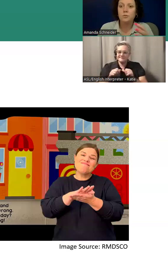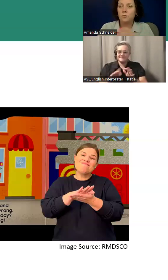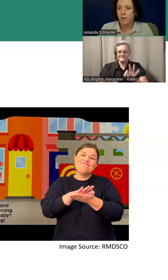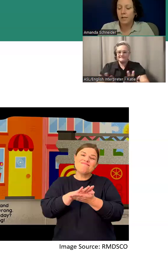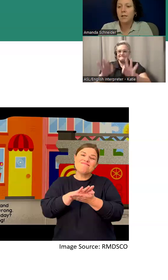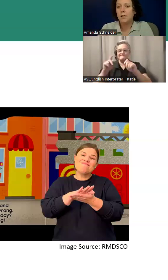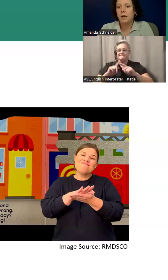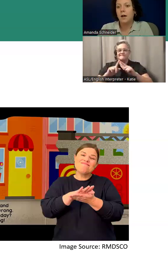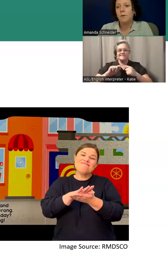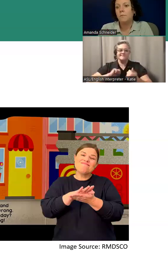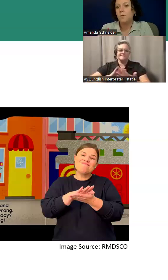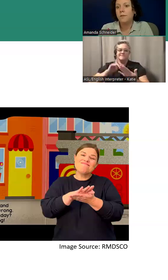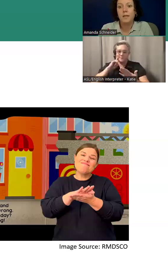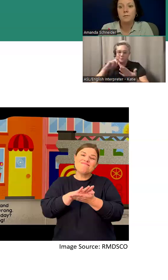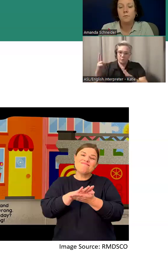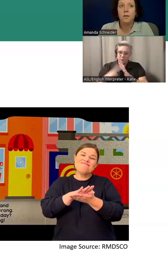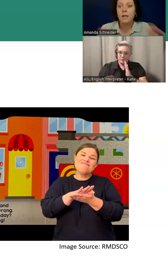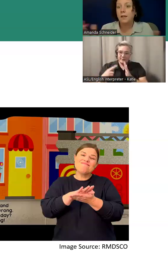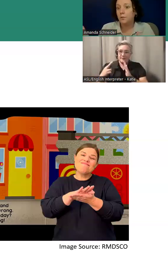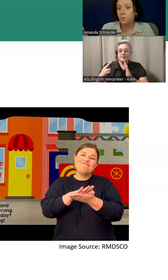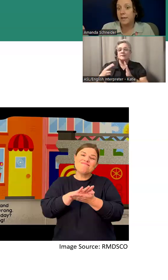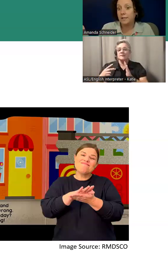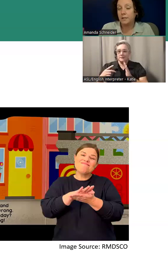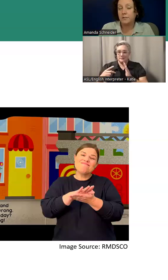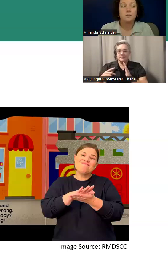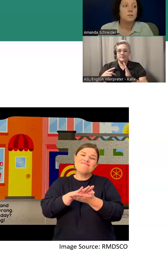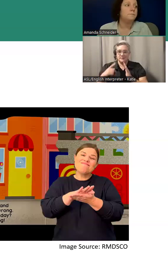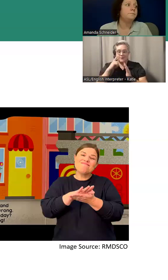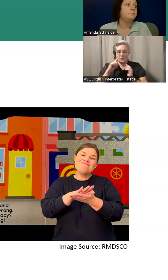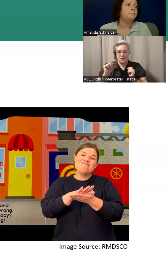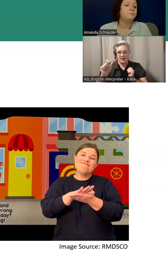find different ways to read, um, within… with… with ASL skills.